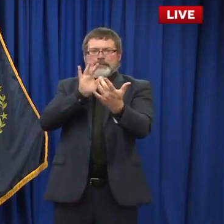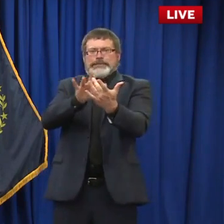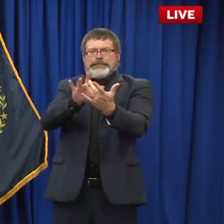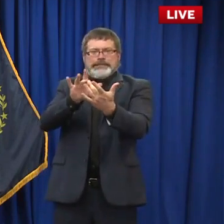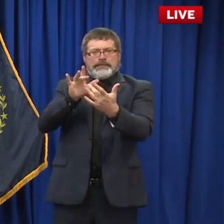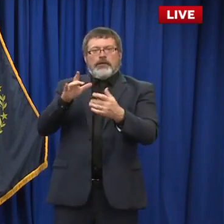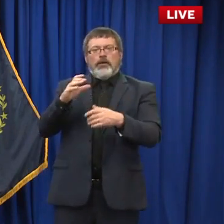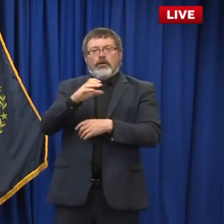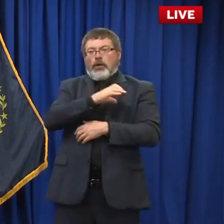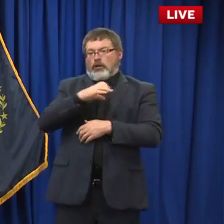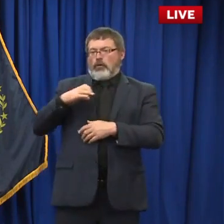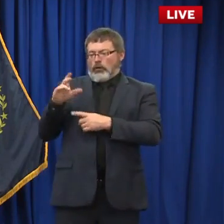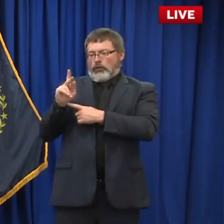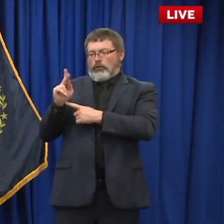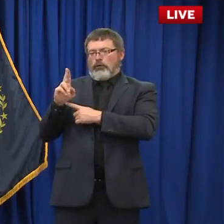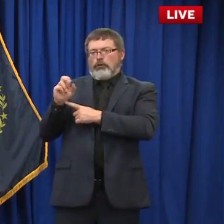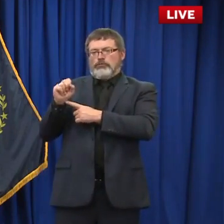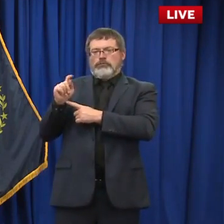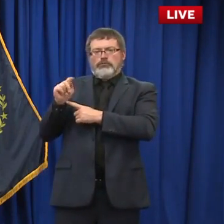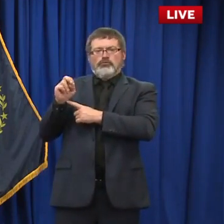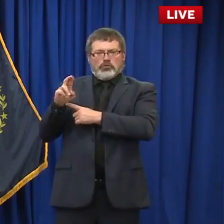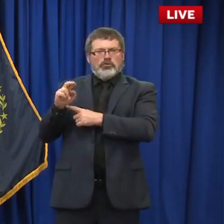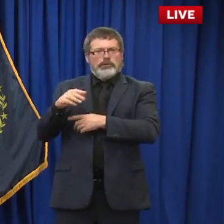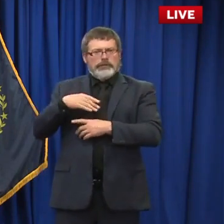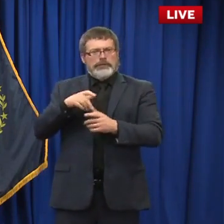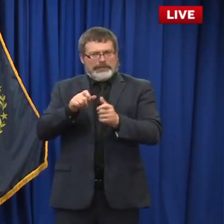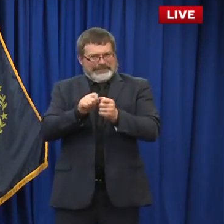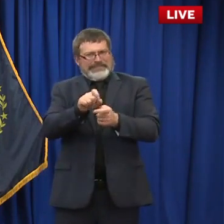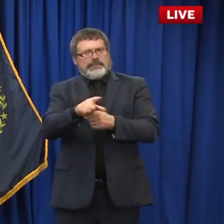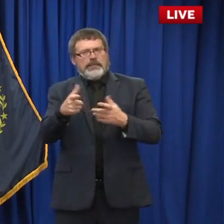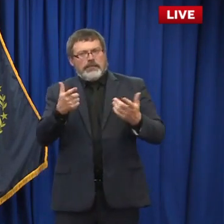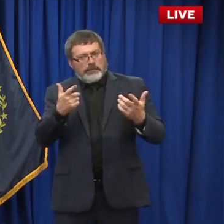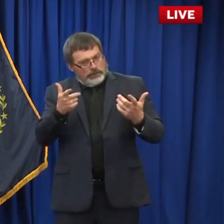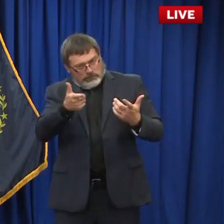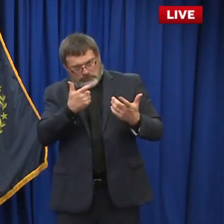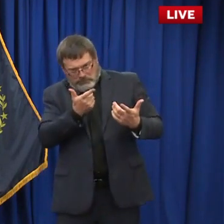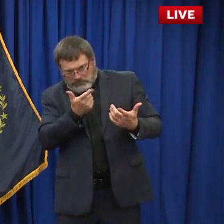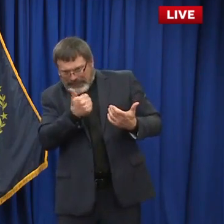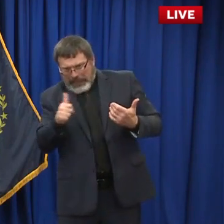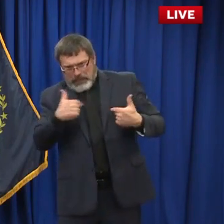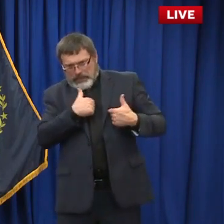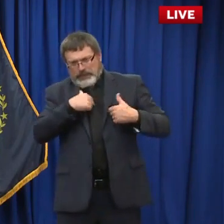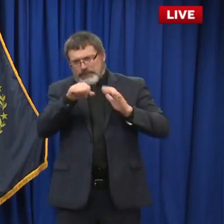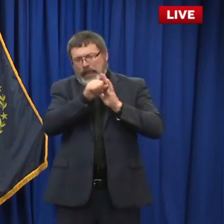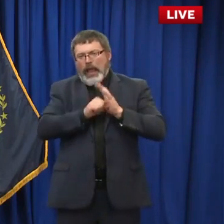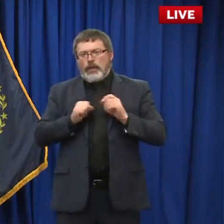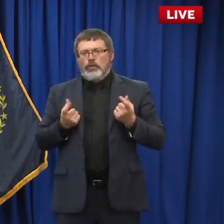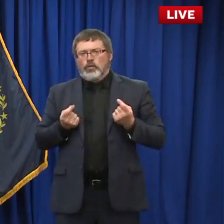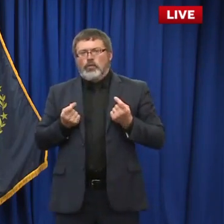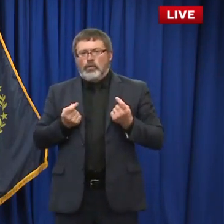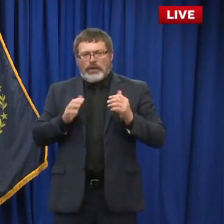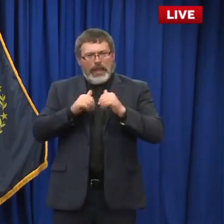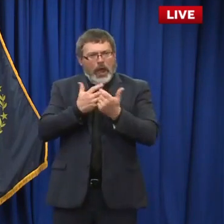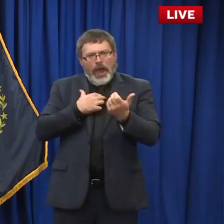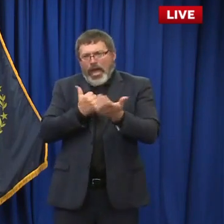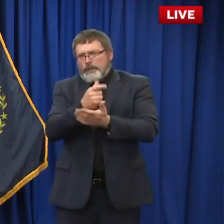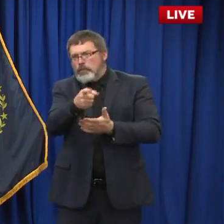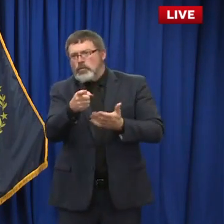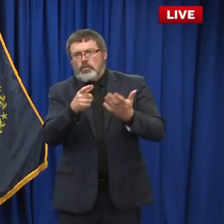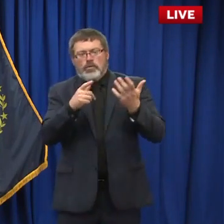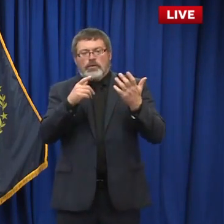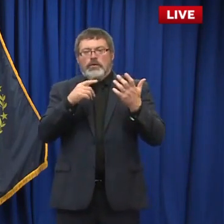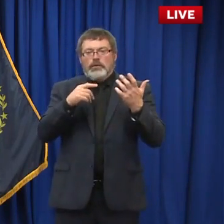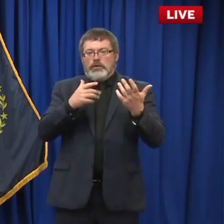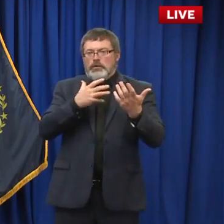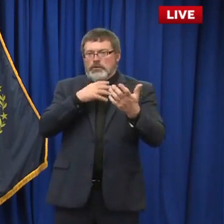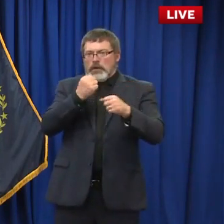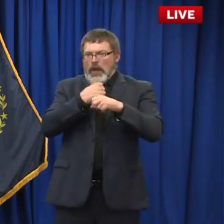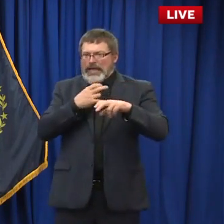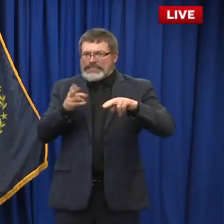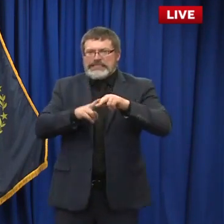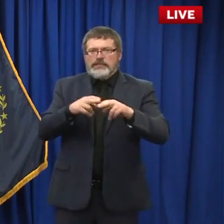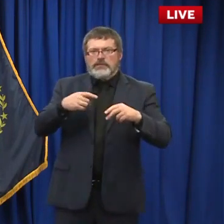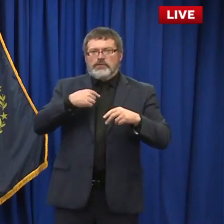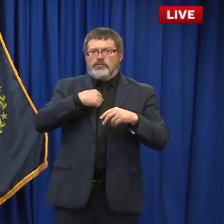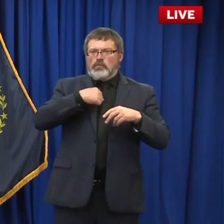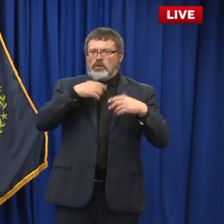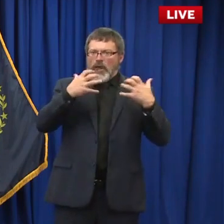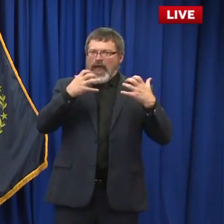I WAS TEXTING WITH CONGRESSWOMAN CUSTER THIS MORNING, I EXPRESSED MY FRUSTRATIONS, AND SAID, LOOK, ANYTHING YOU FOLKS CAN DO DOWN THERE, TO ADVOCATE, TO GET IT DONE THE RIGHT WAY, FIGHT HARD.